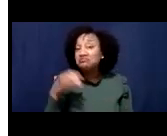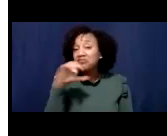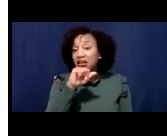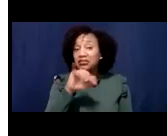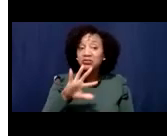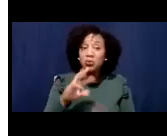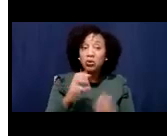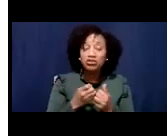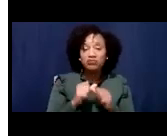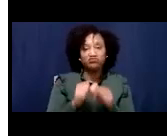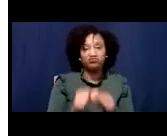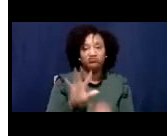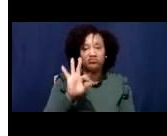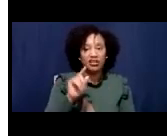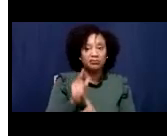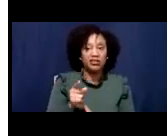the full 90 minutes that we've reserved.